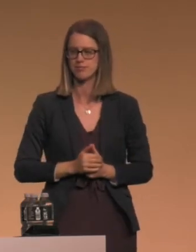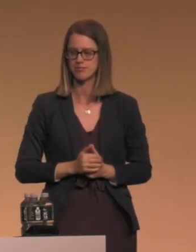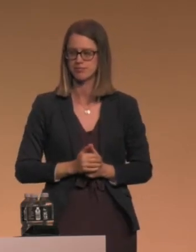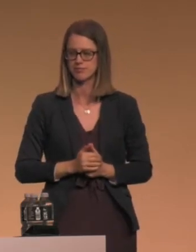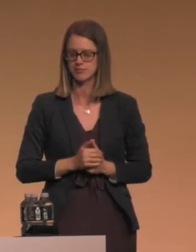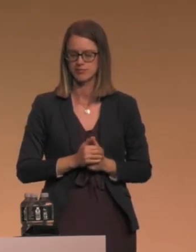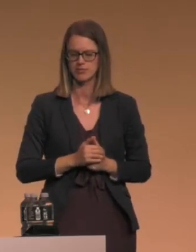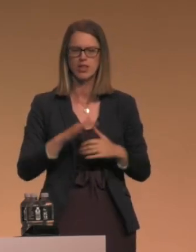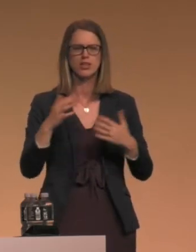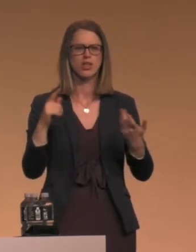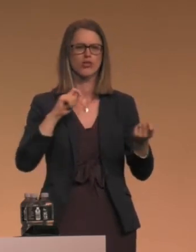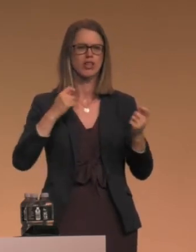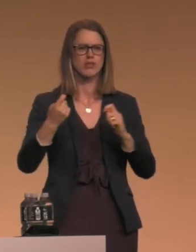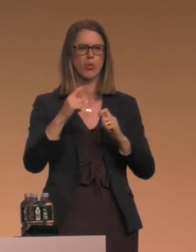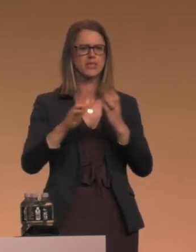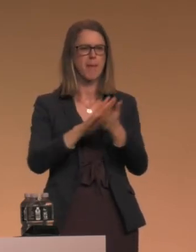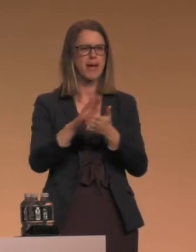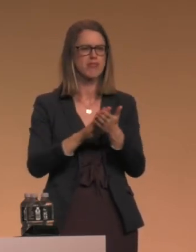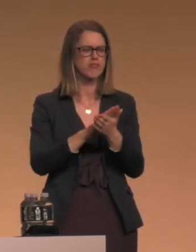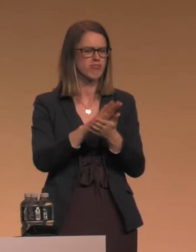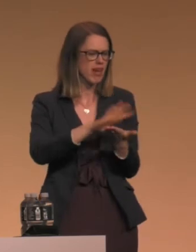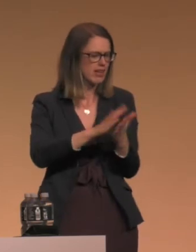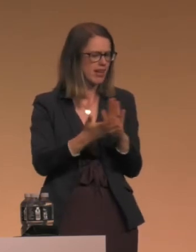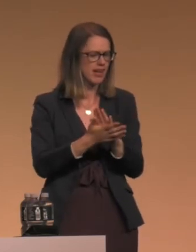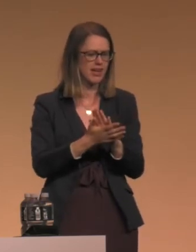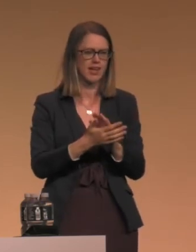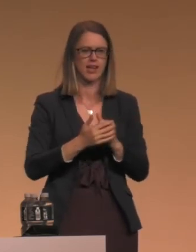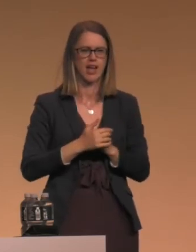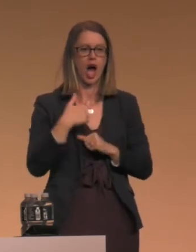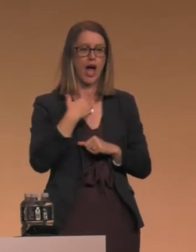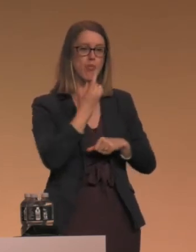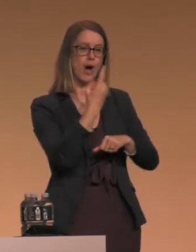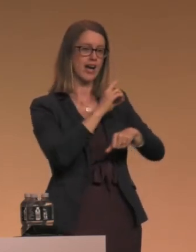So what does transformation mean in practice? I have a counselor in my practice.